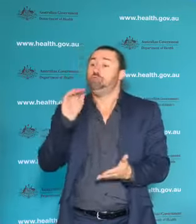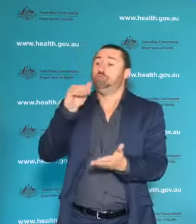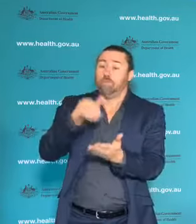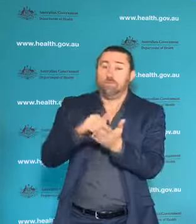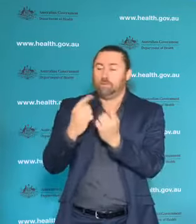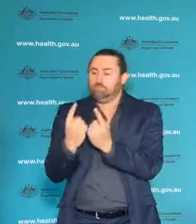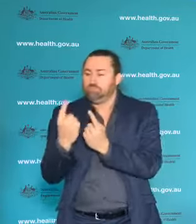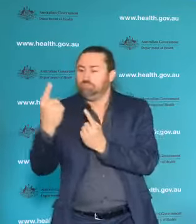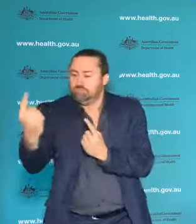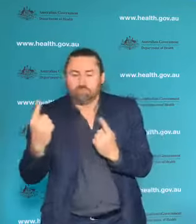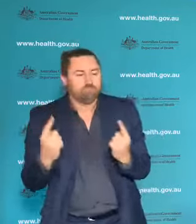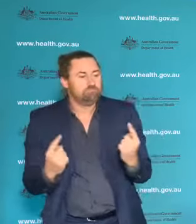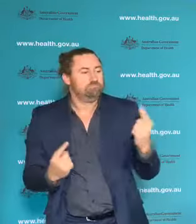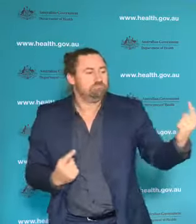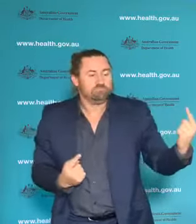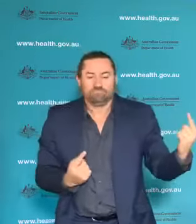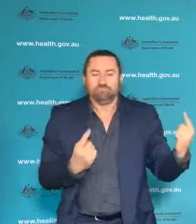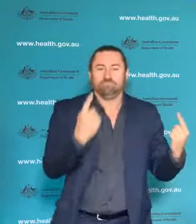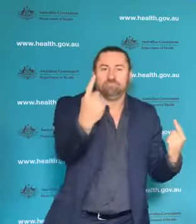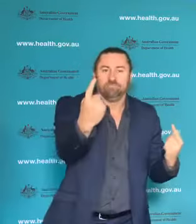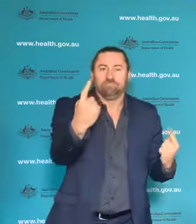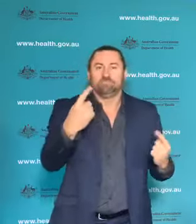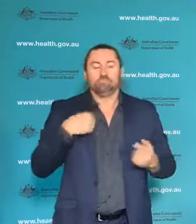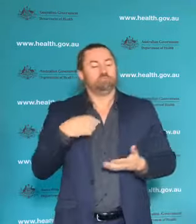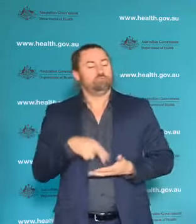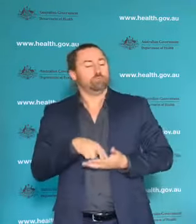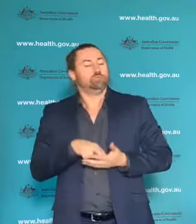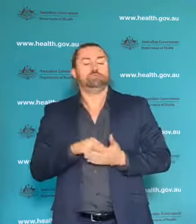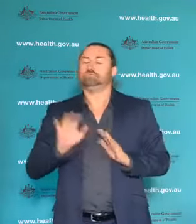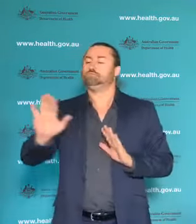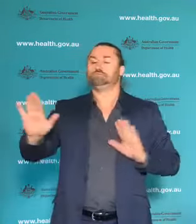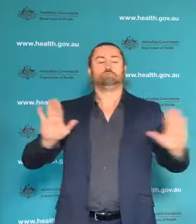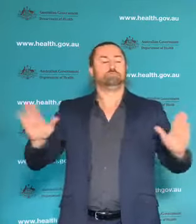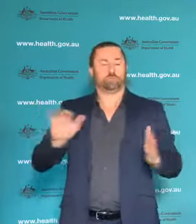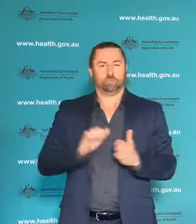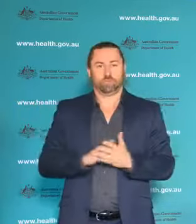you are in waiting areas. Finally I want to end by acknowledging